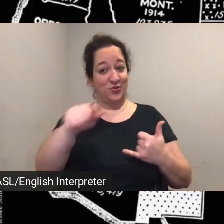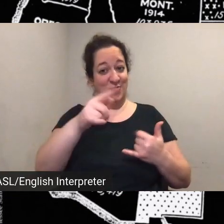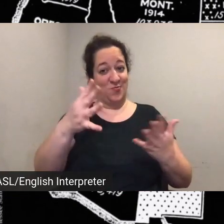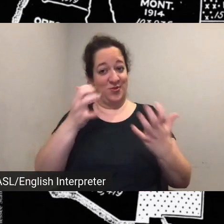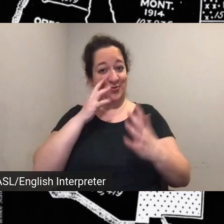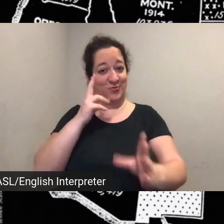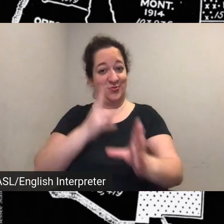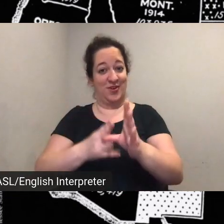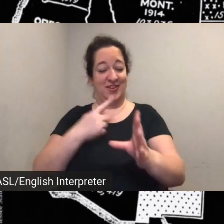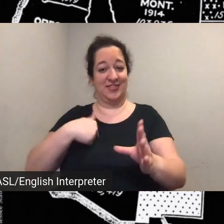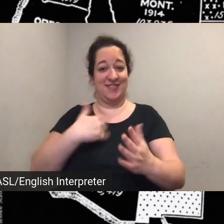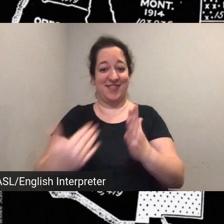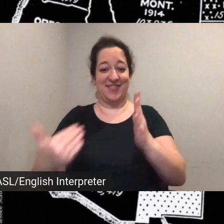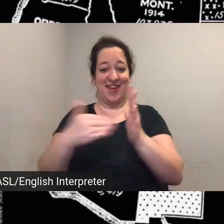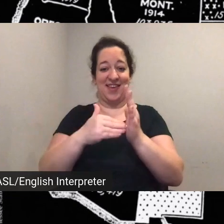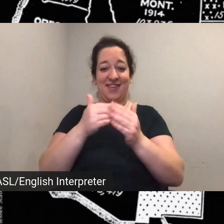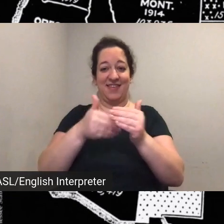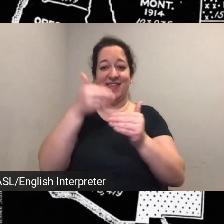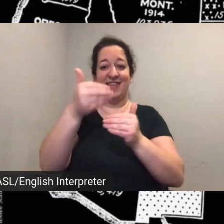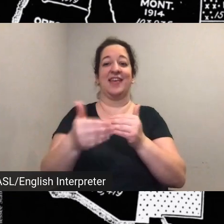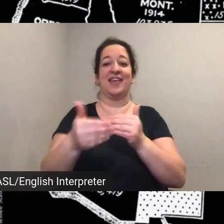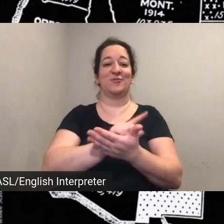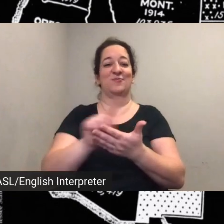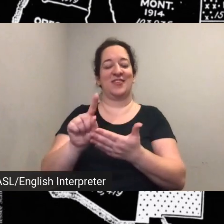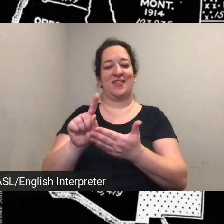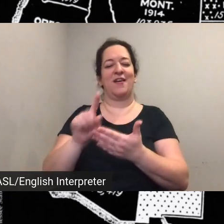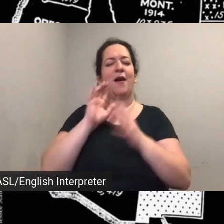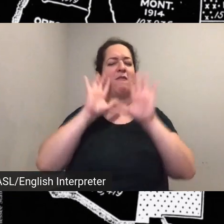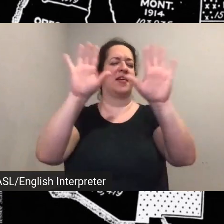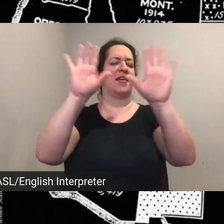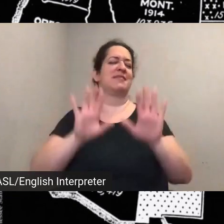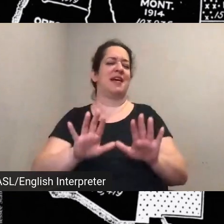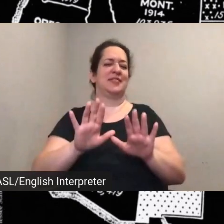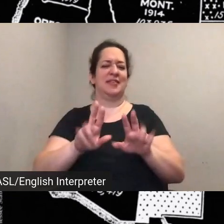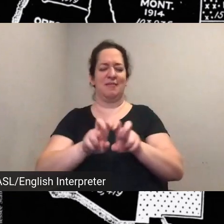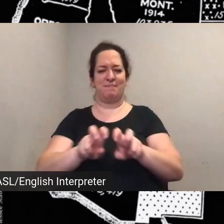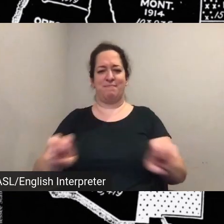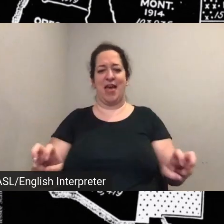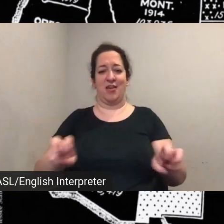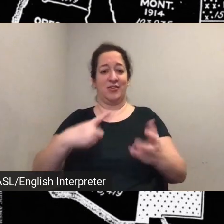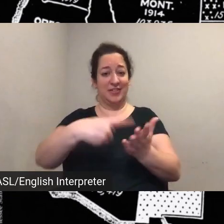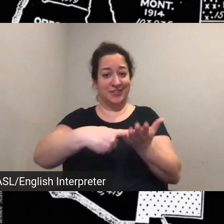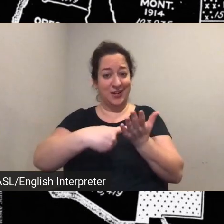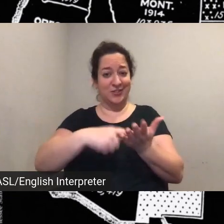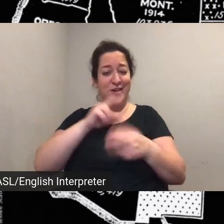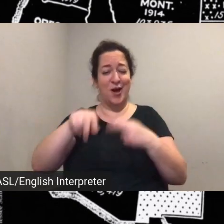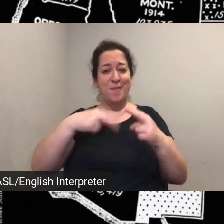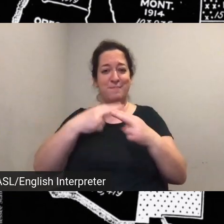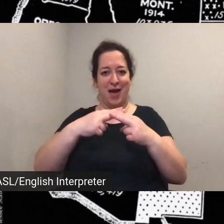next week we're going to have a fantastic panel discussion about bridging the digital divide so always about making